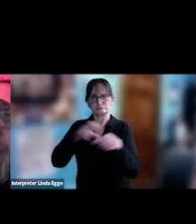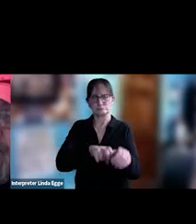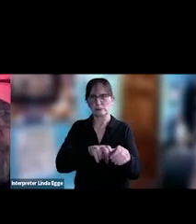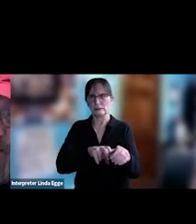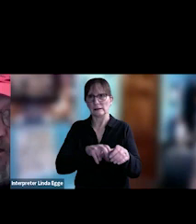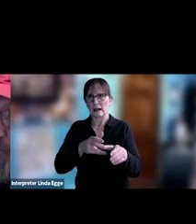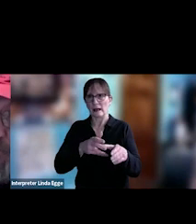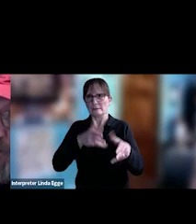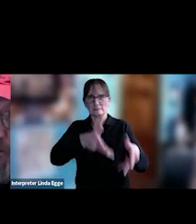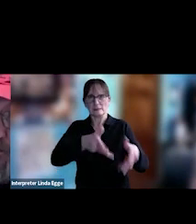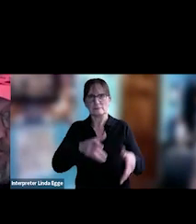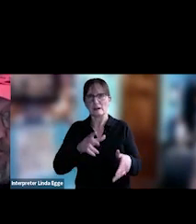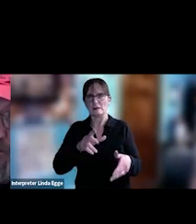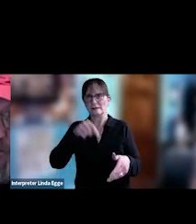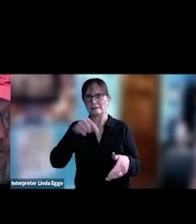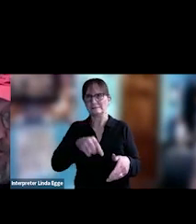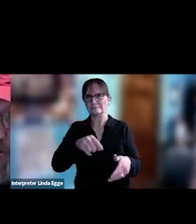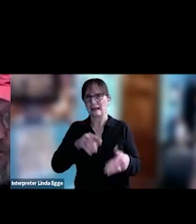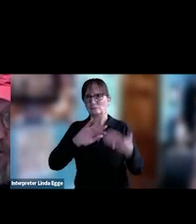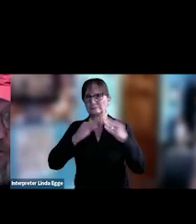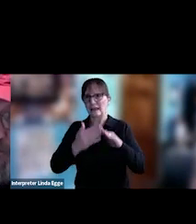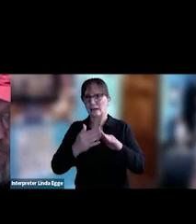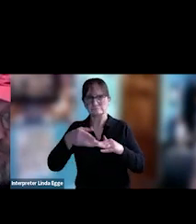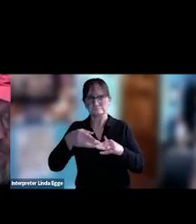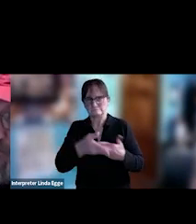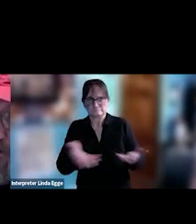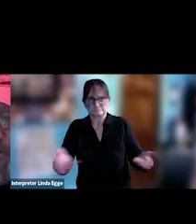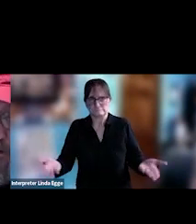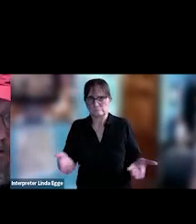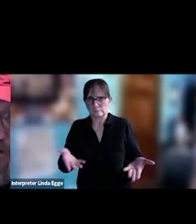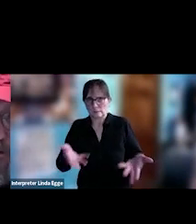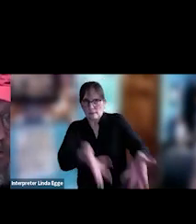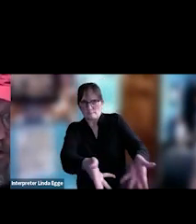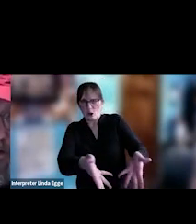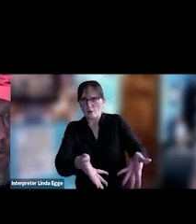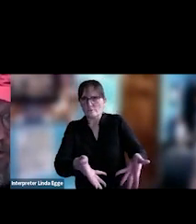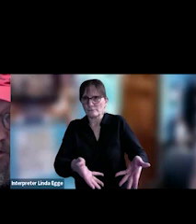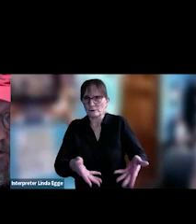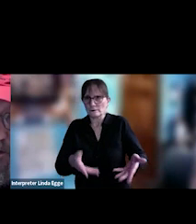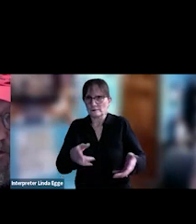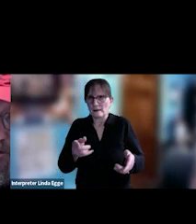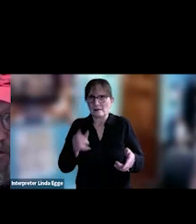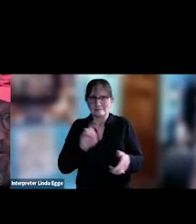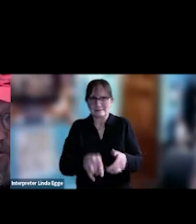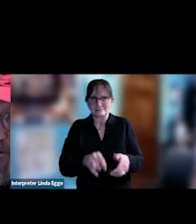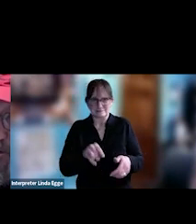and let me out more or less, you know, and that's kind of where it all began there.